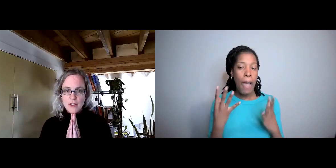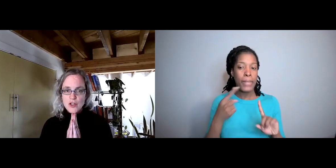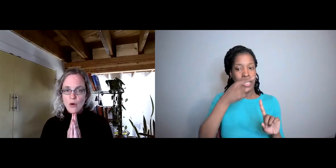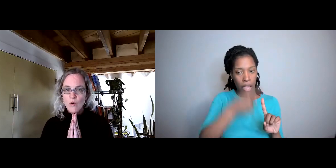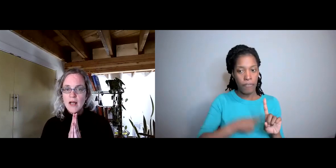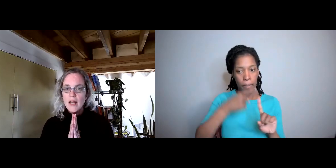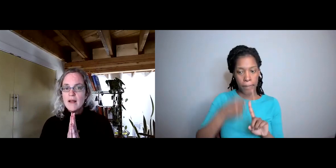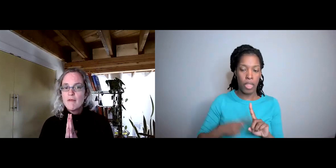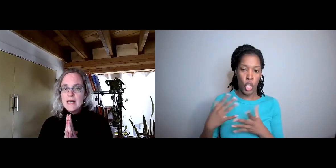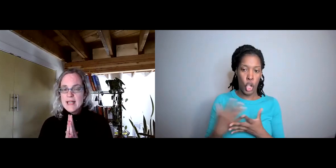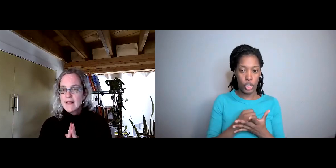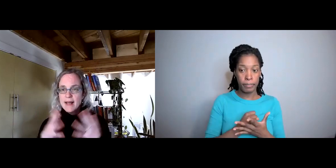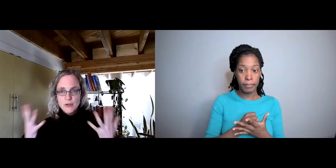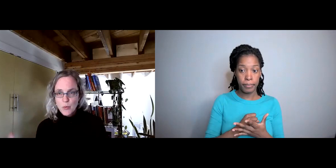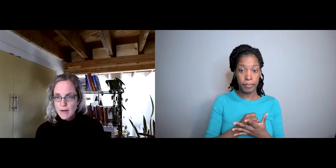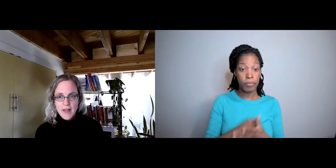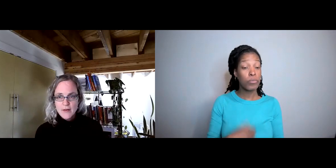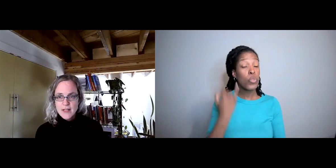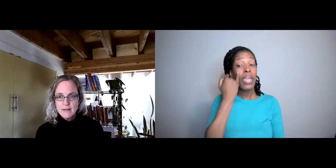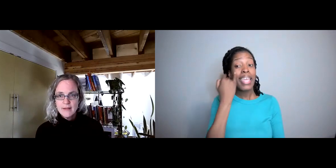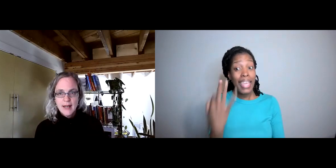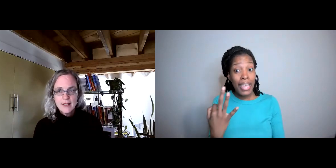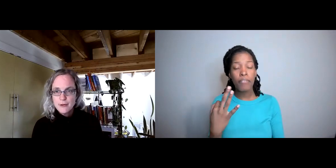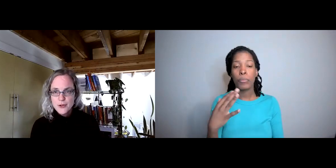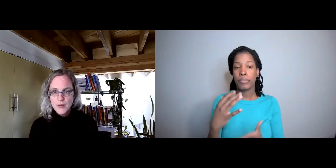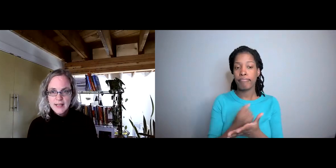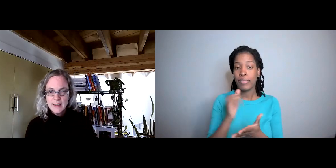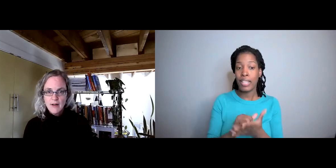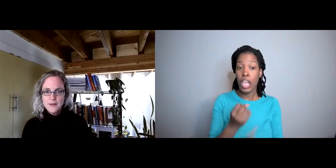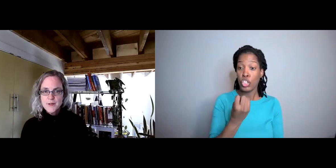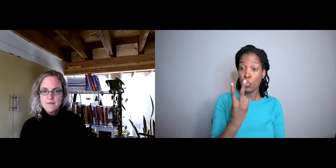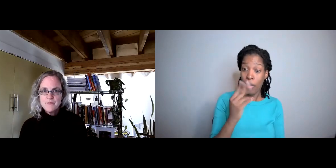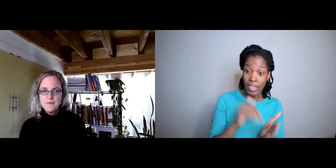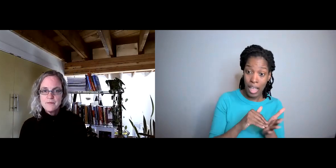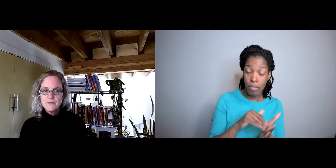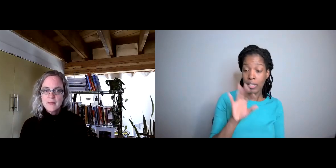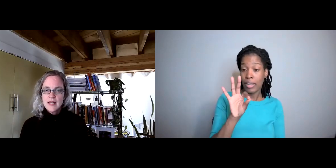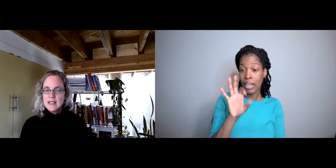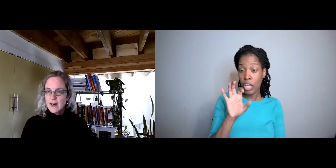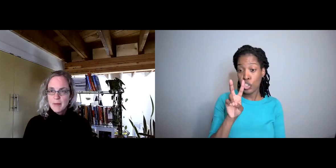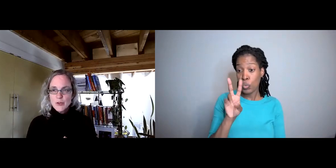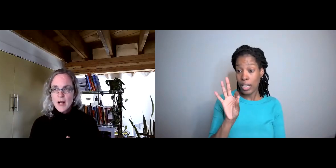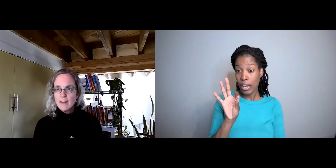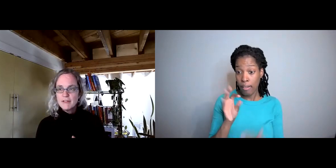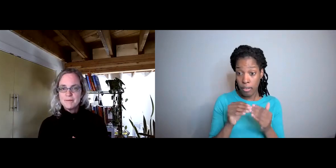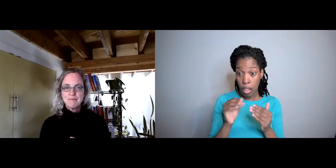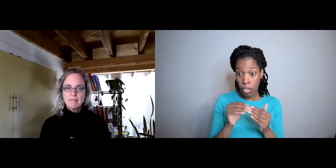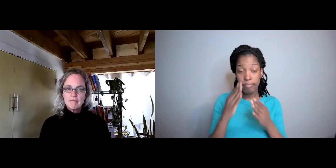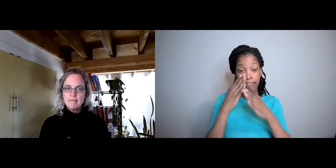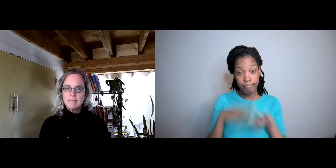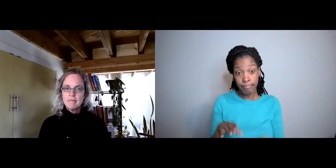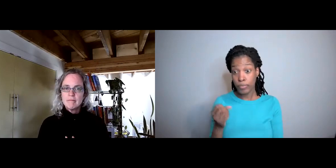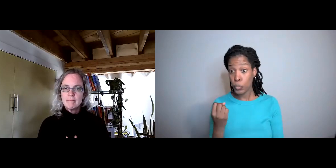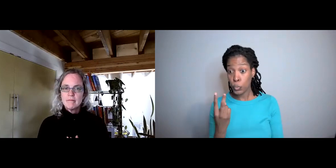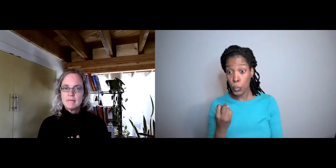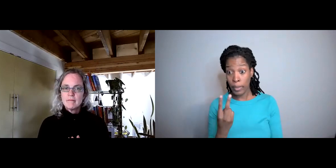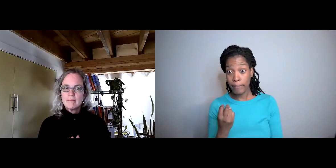So if we take that $12,929 and divide it by 12.